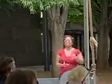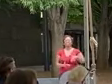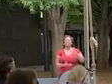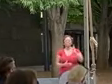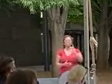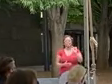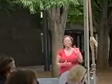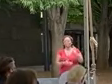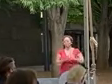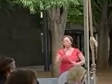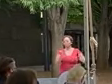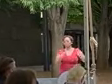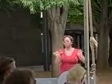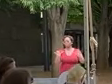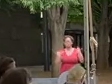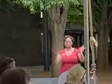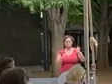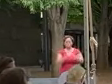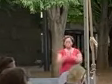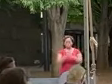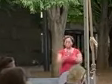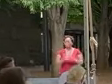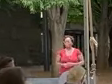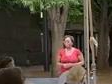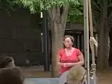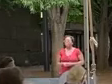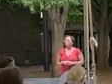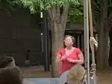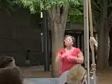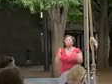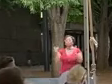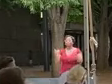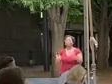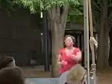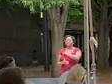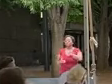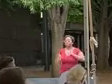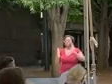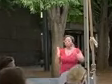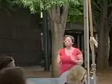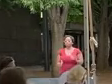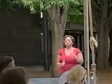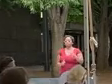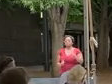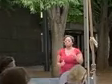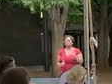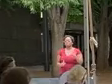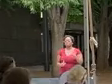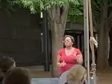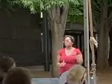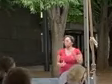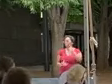Senator Duckworth was among the first handful of Army women to fly combat